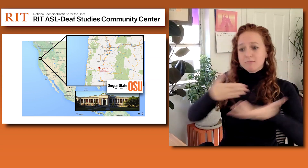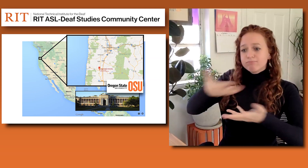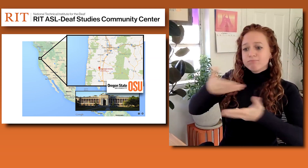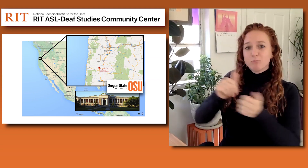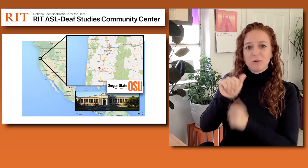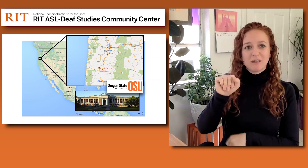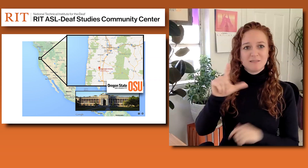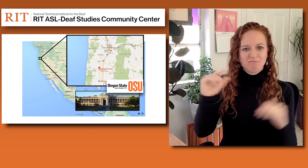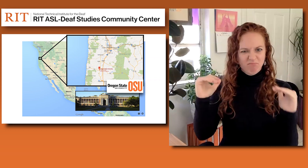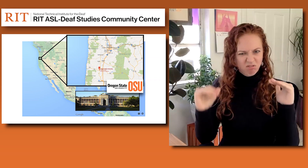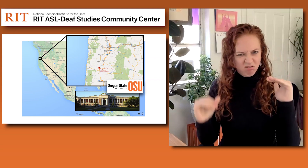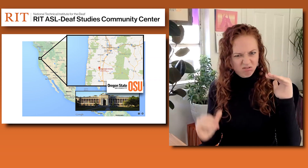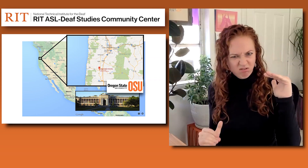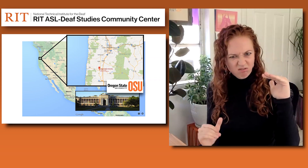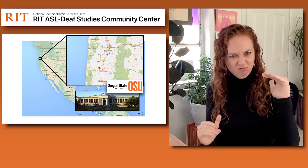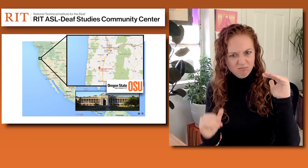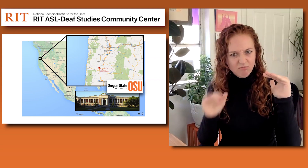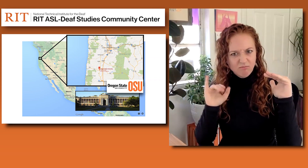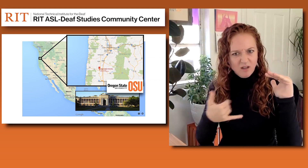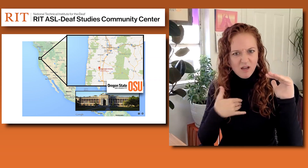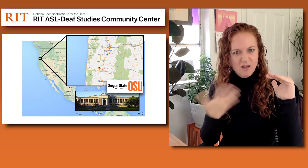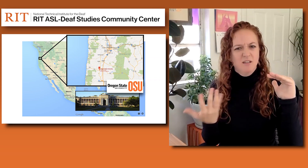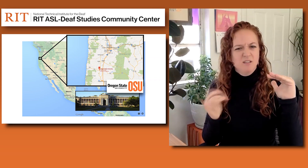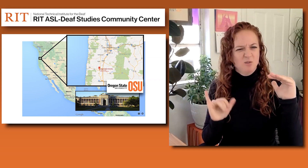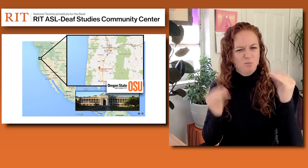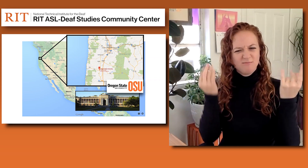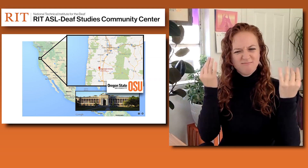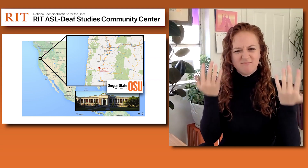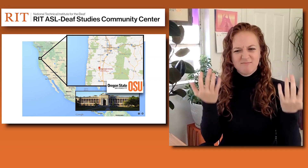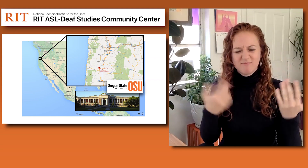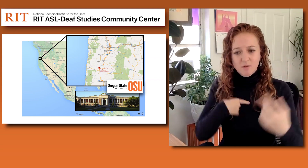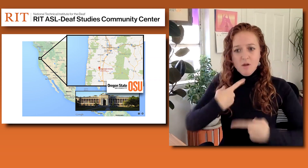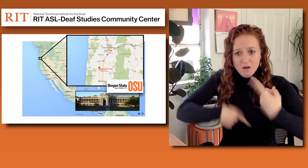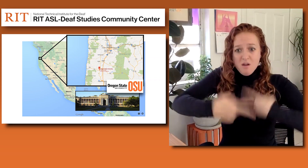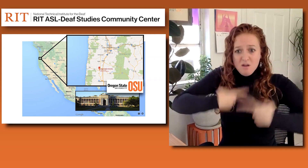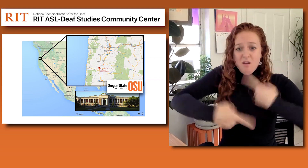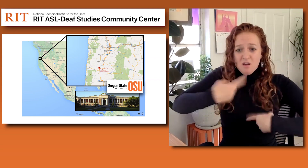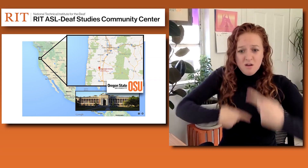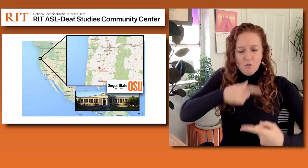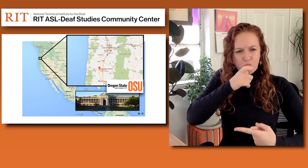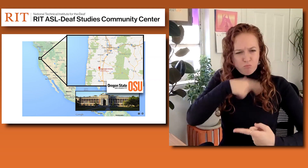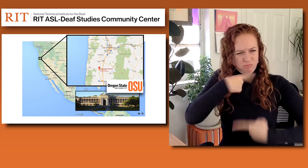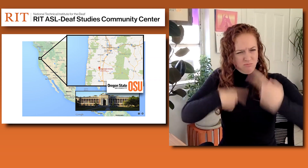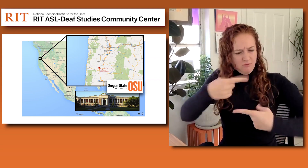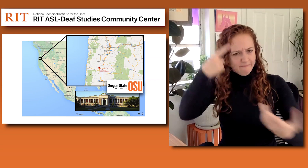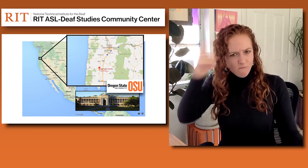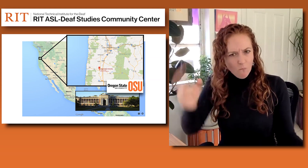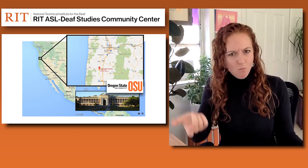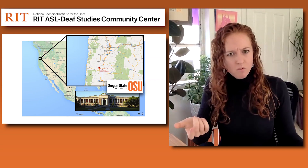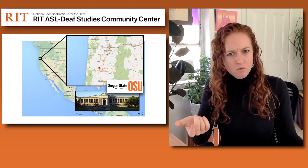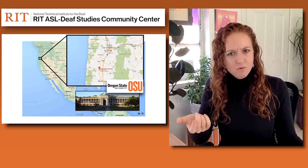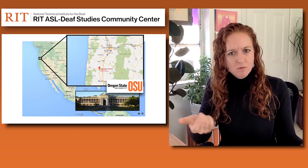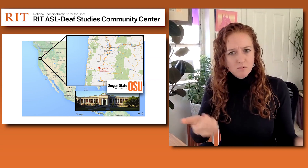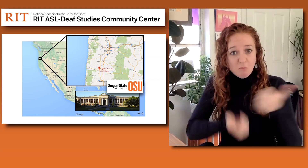I could write, and I felt like I was losing my facility in ASL. I was just signing in English word order